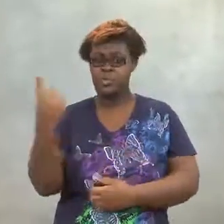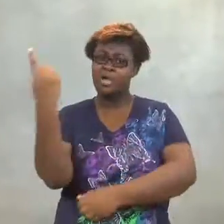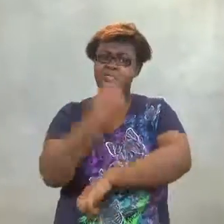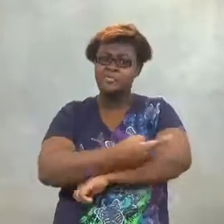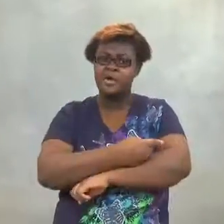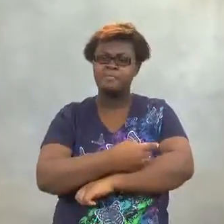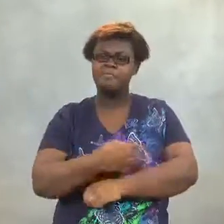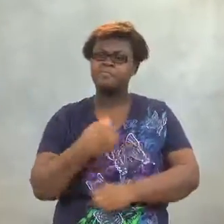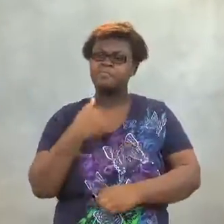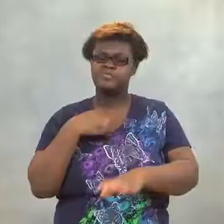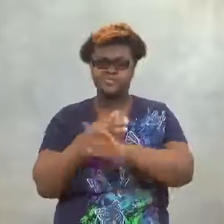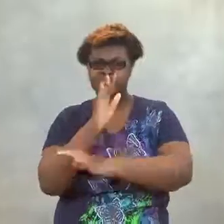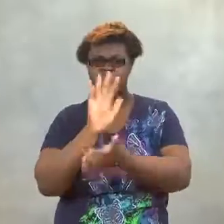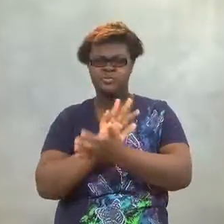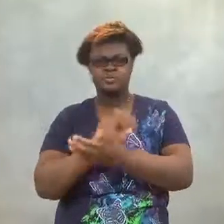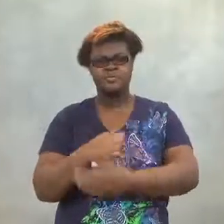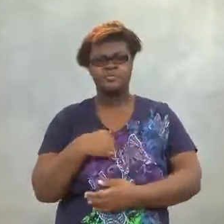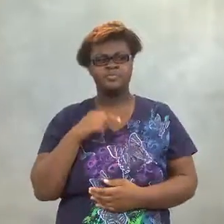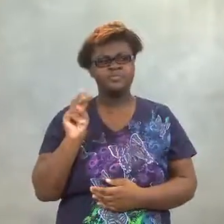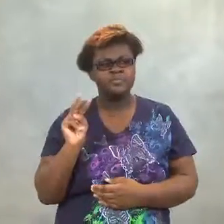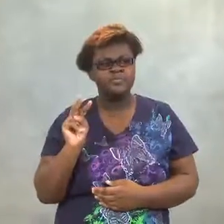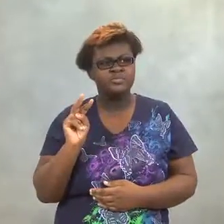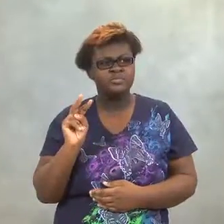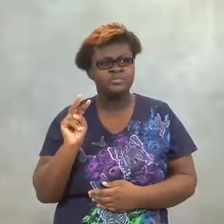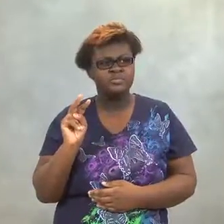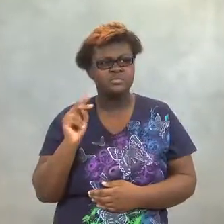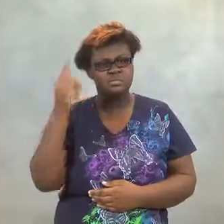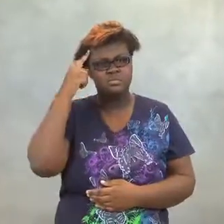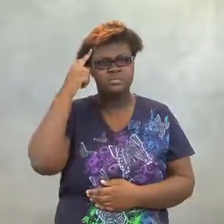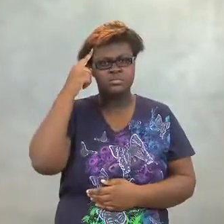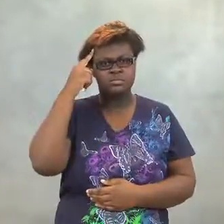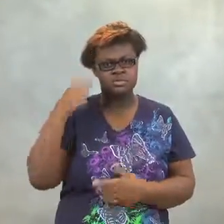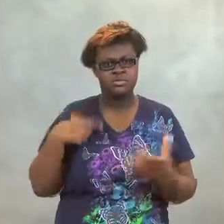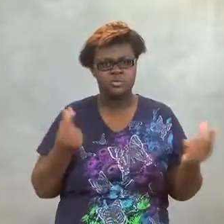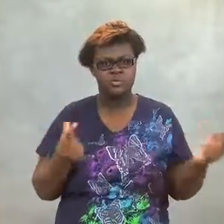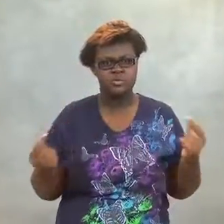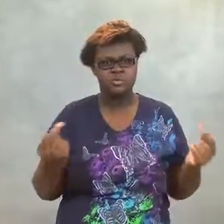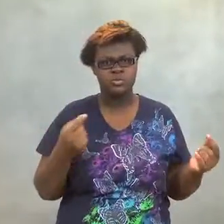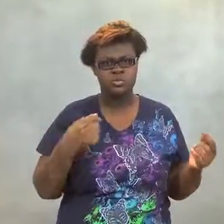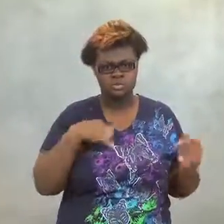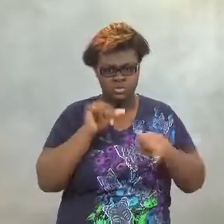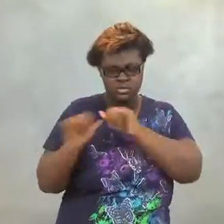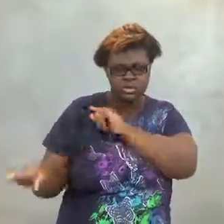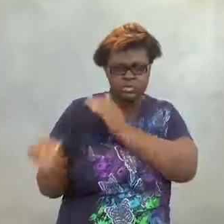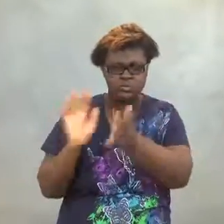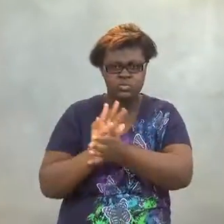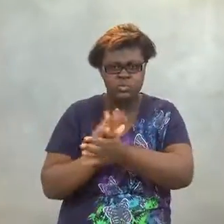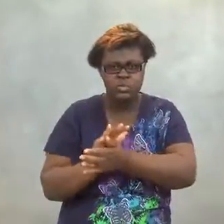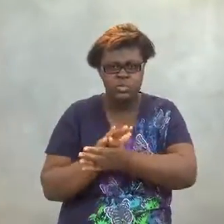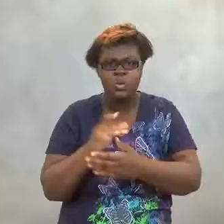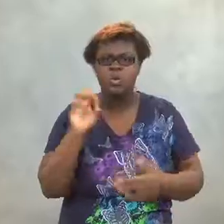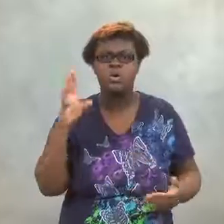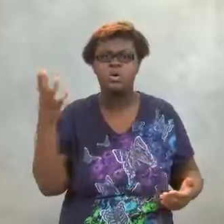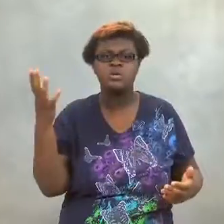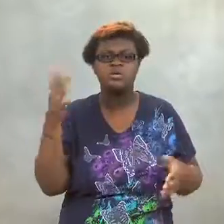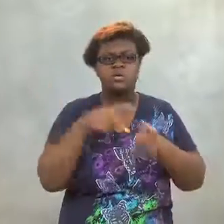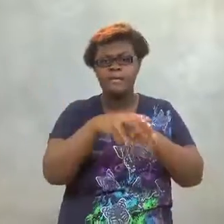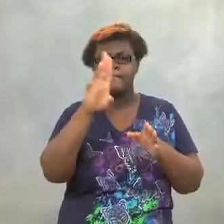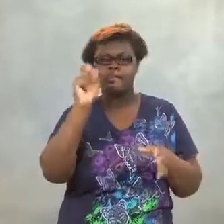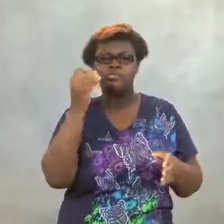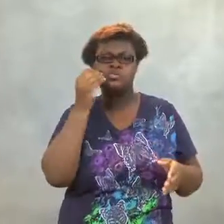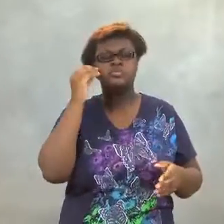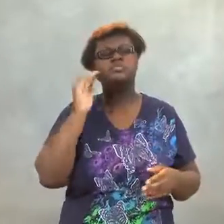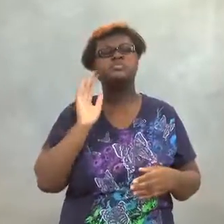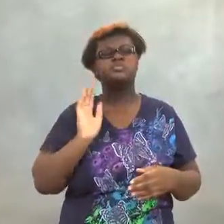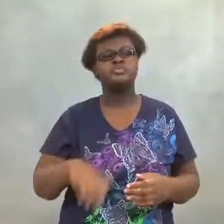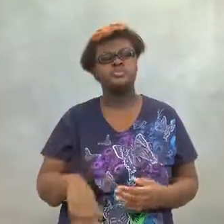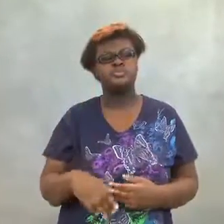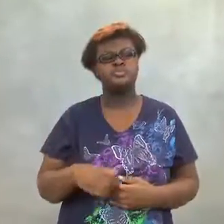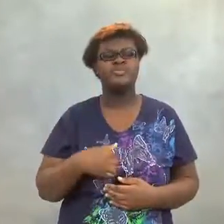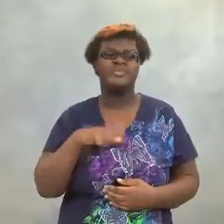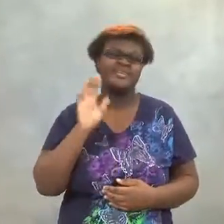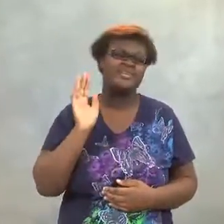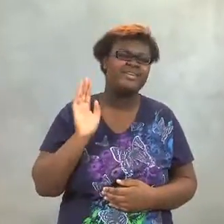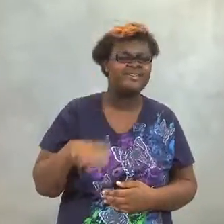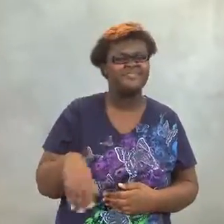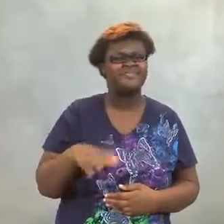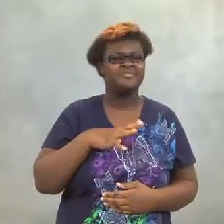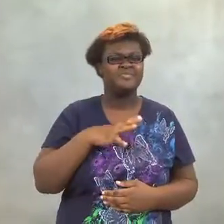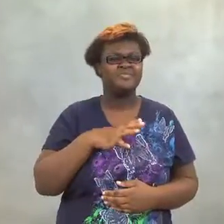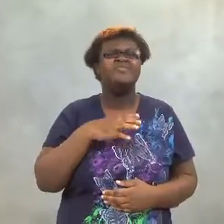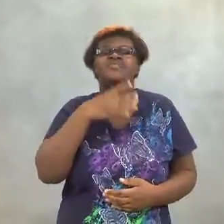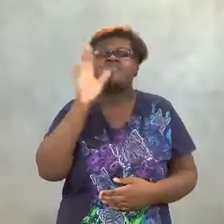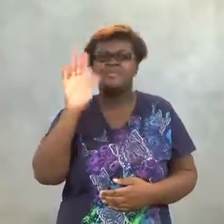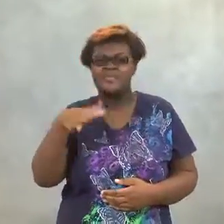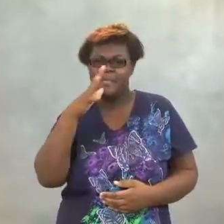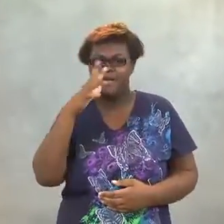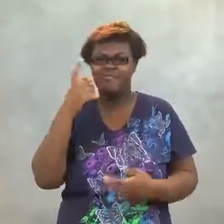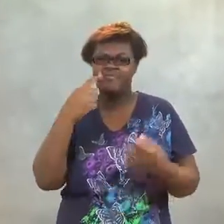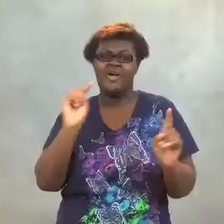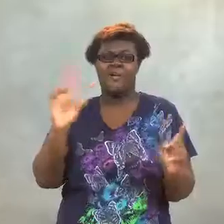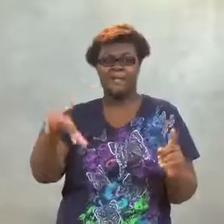One day, I wasn't sure if I was supposed to stay after school or take the bus home.